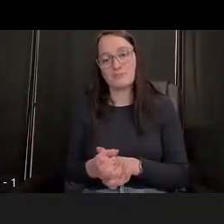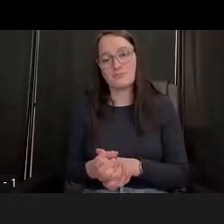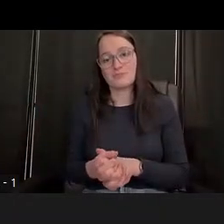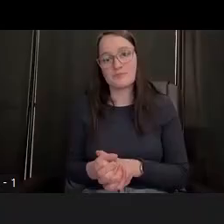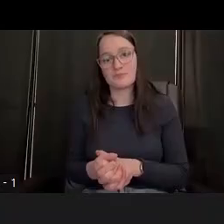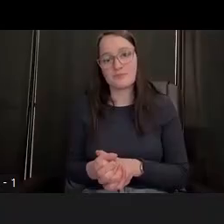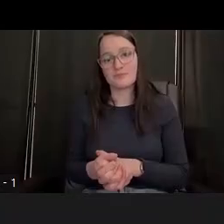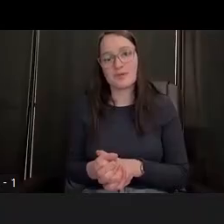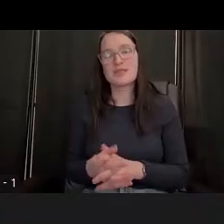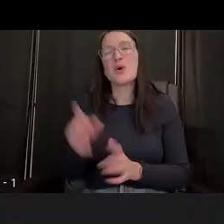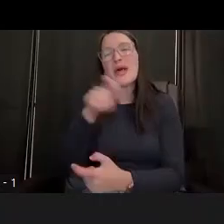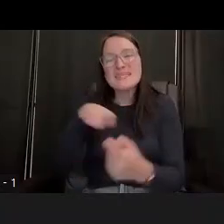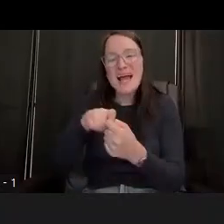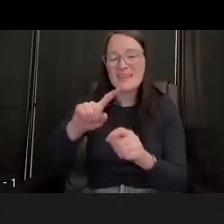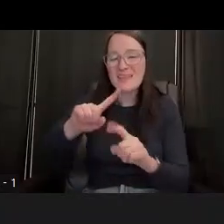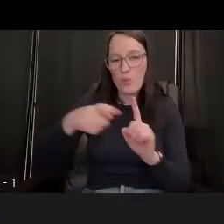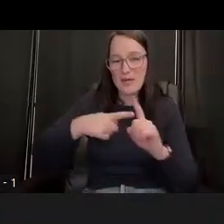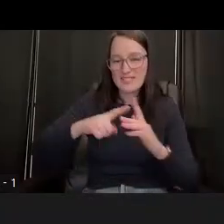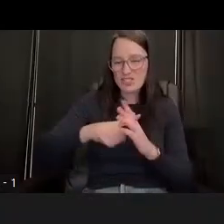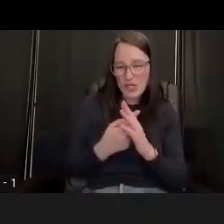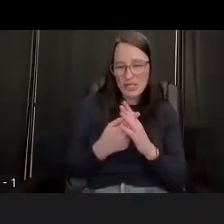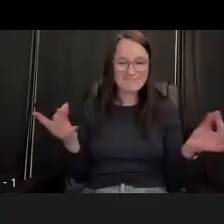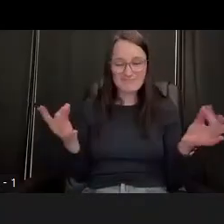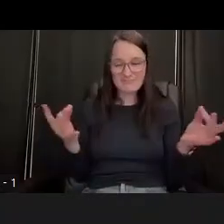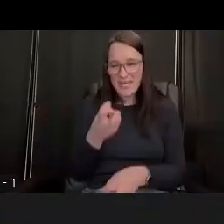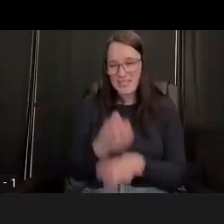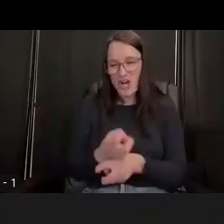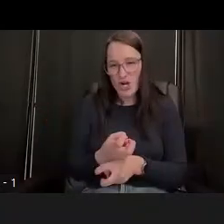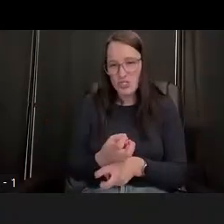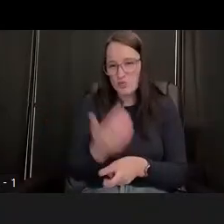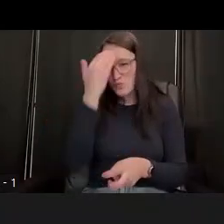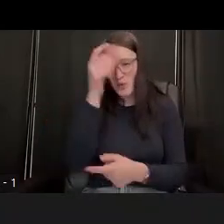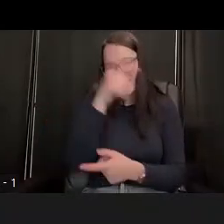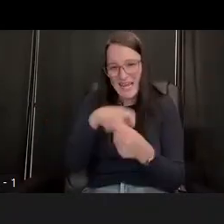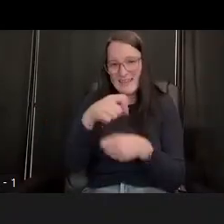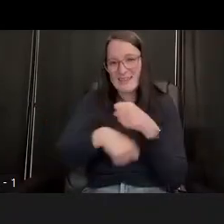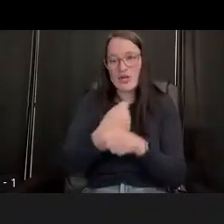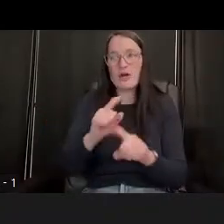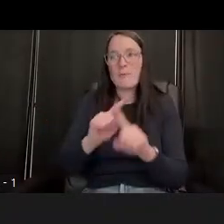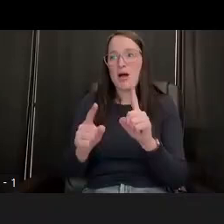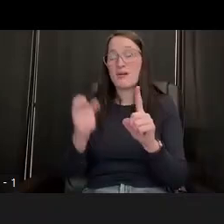originated because influence comes from all kinds of directions. And when somebody is really